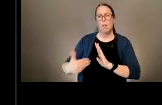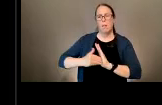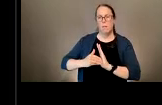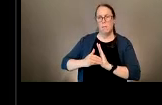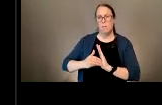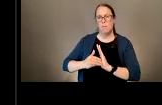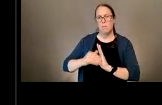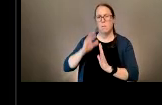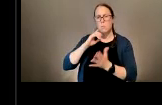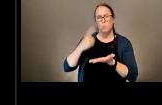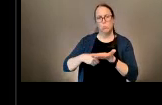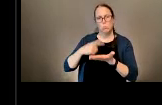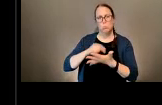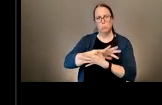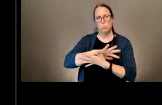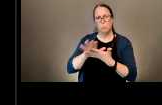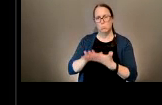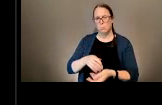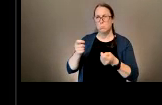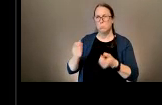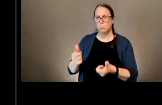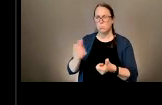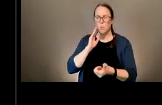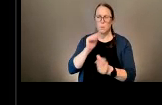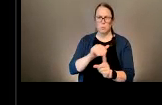go through these quickly and just remind everyone that